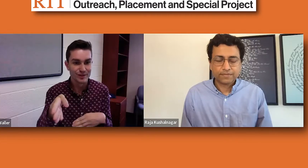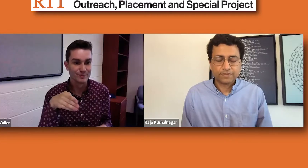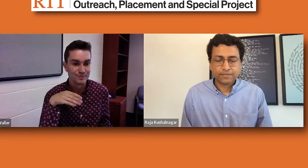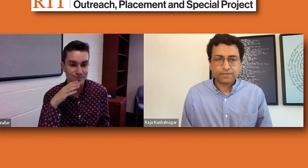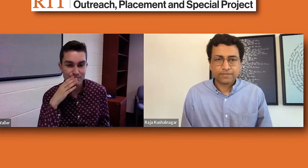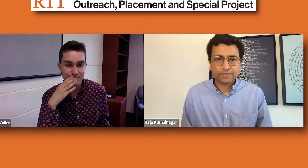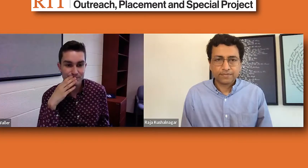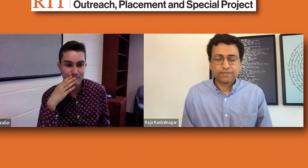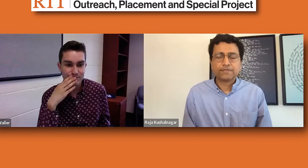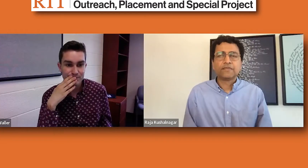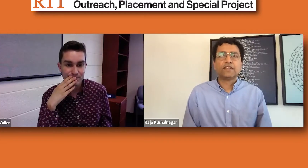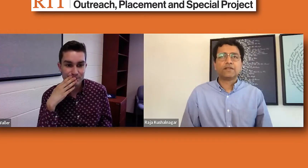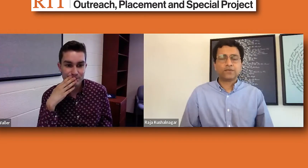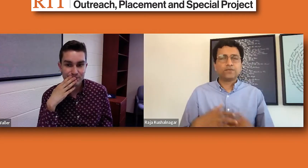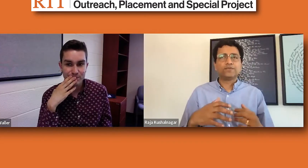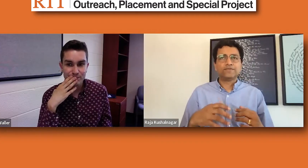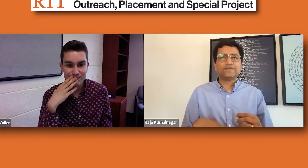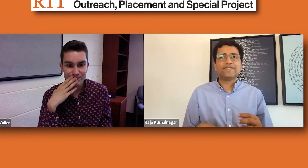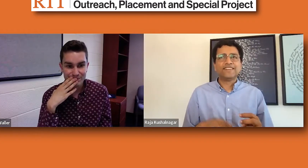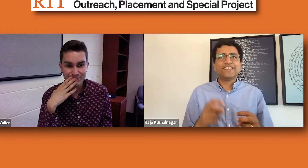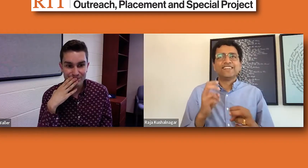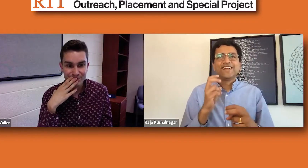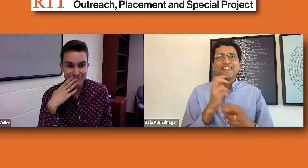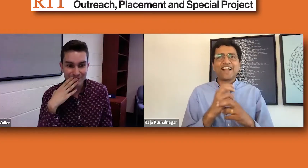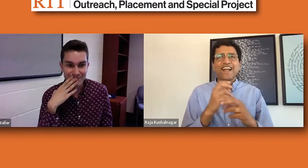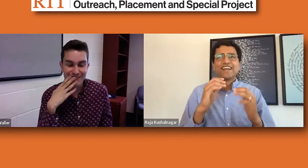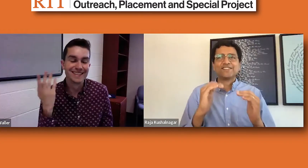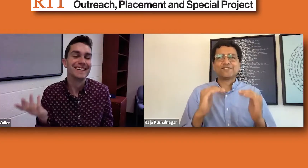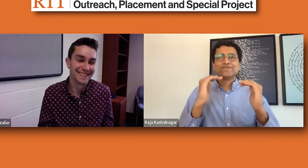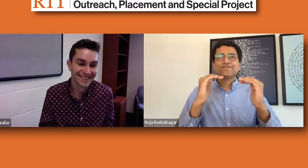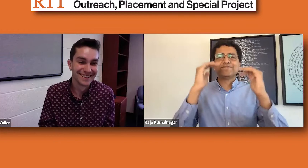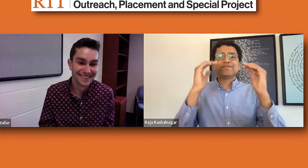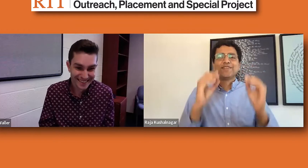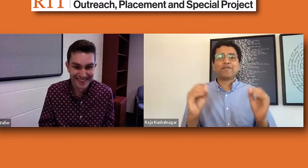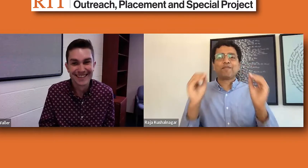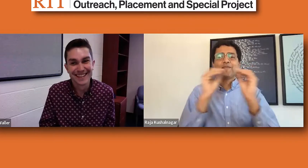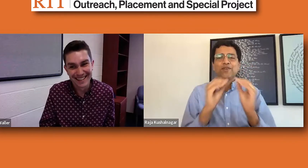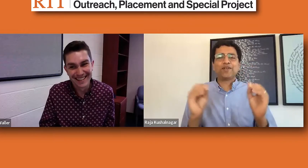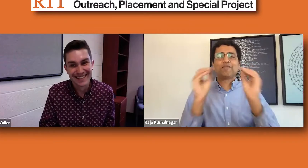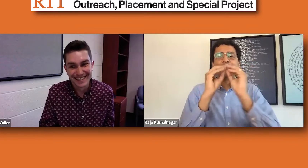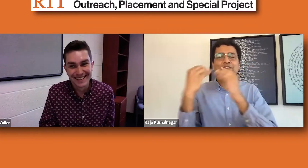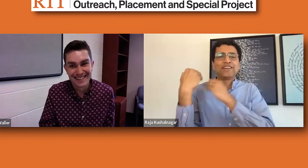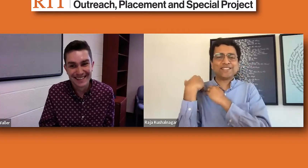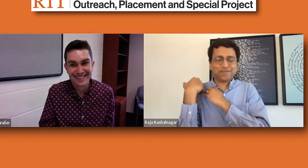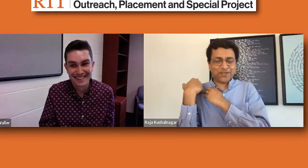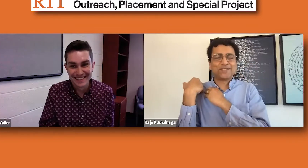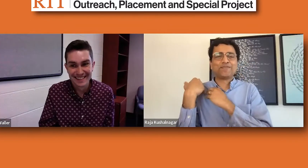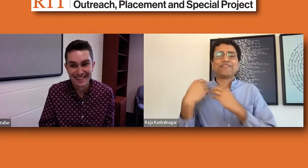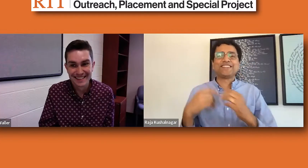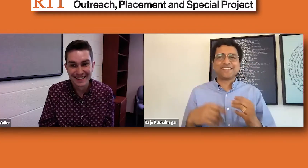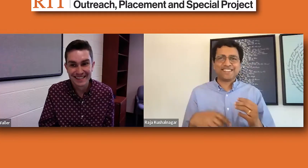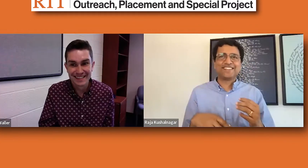that you have to do at the same time? Yeah, it's harder.